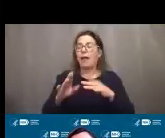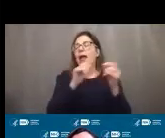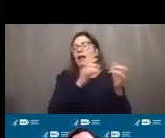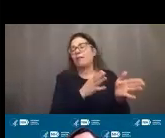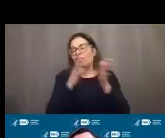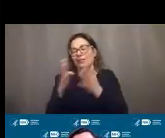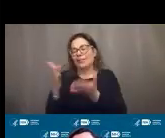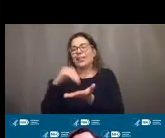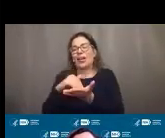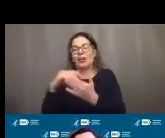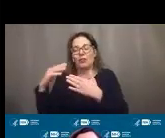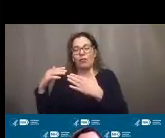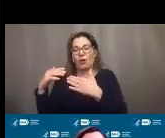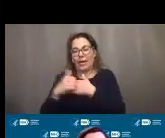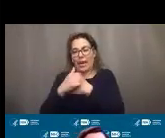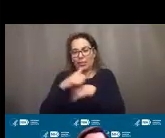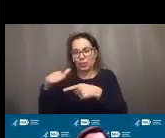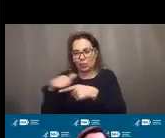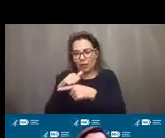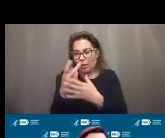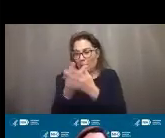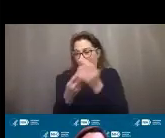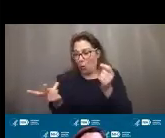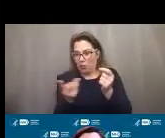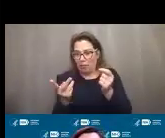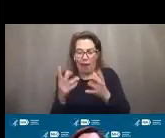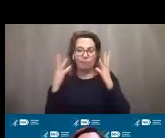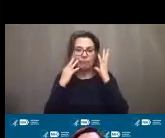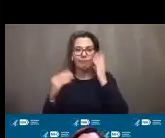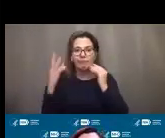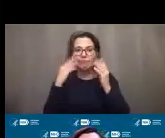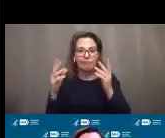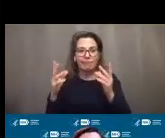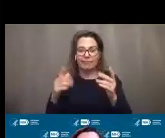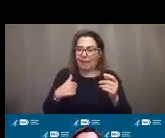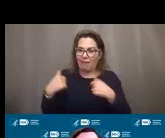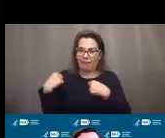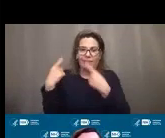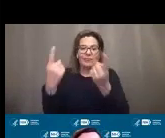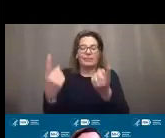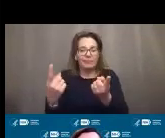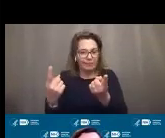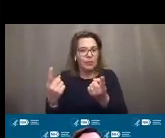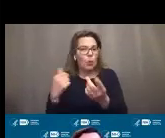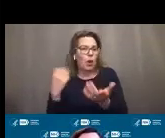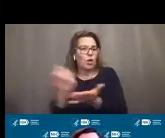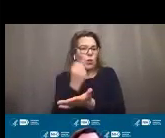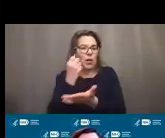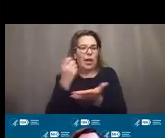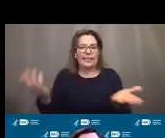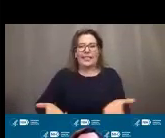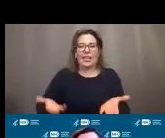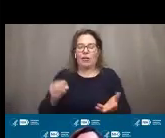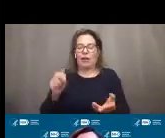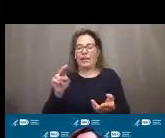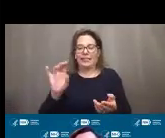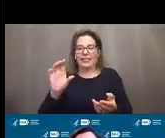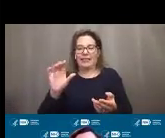Is it undergrad, graduate or doctorate trainee?